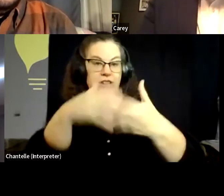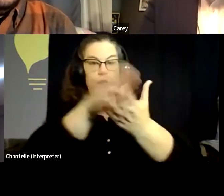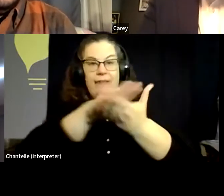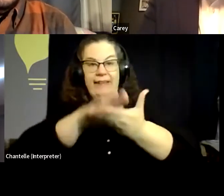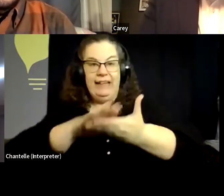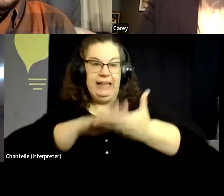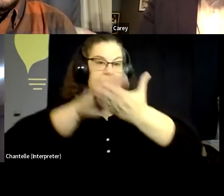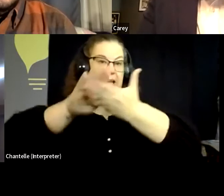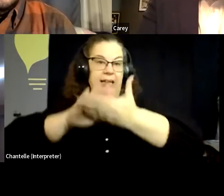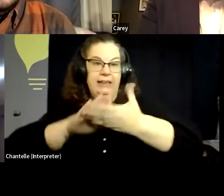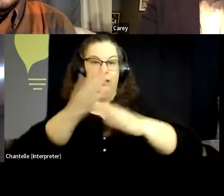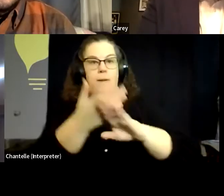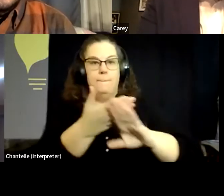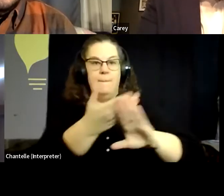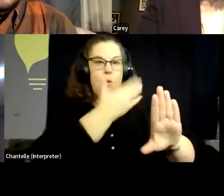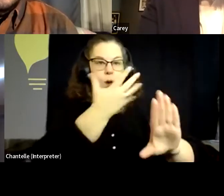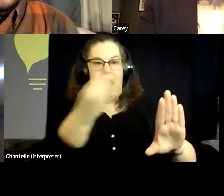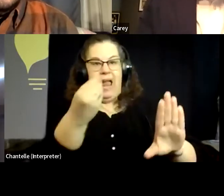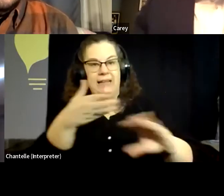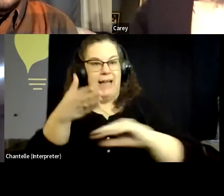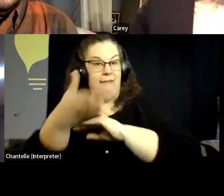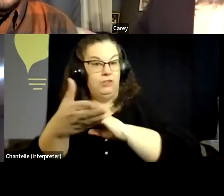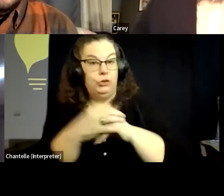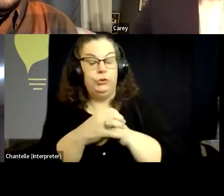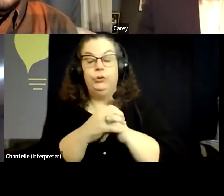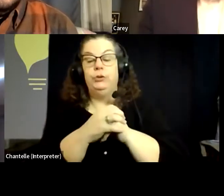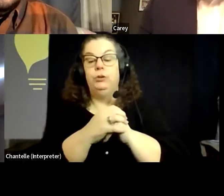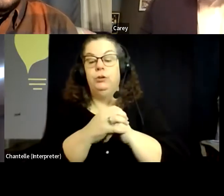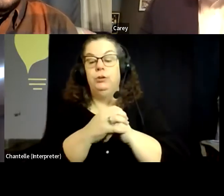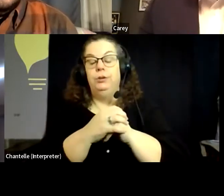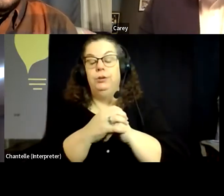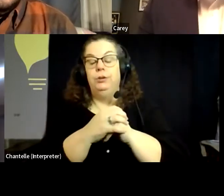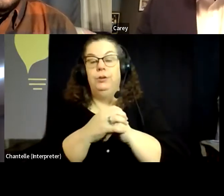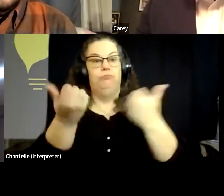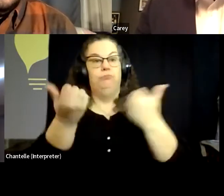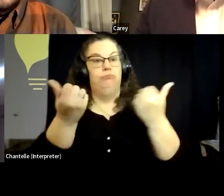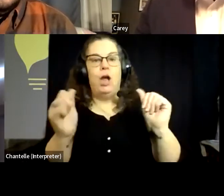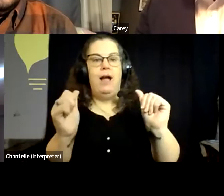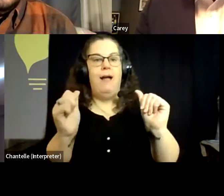machines before and after, and try to stay six feet away